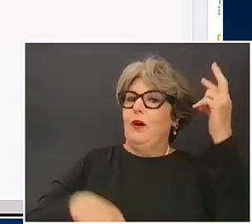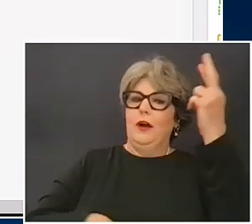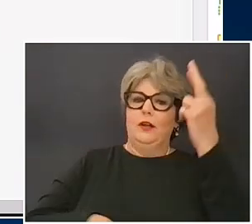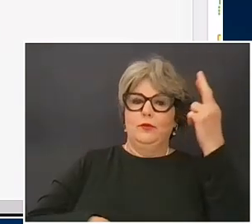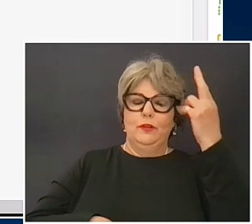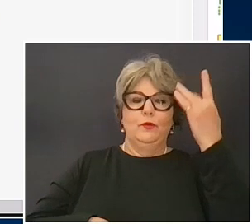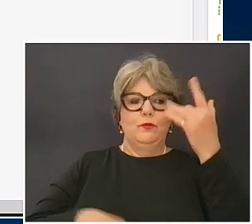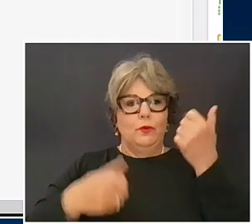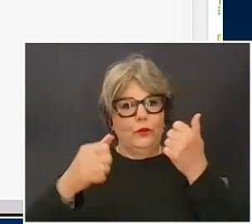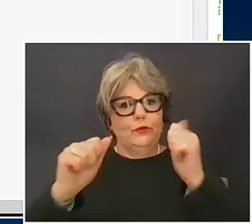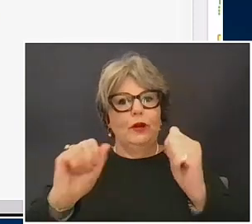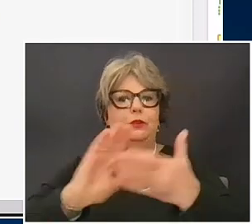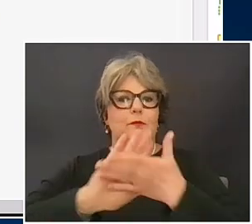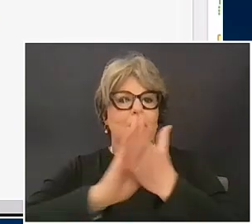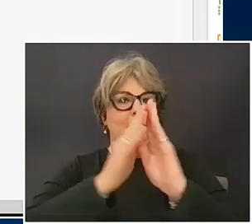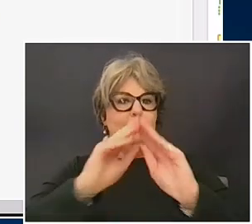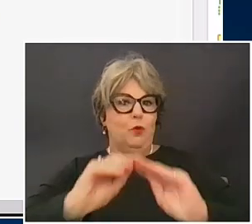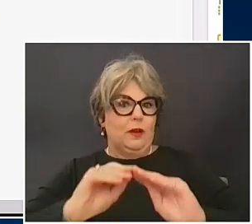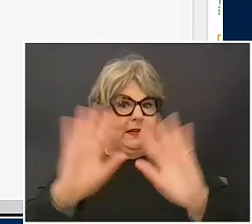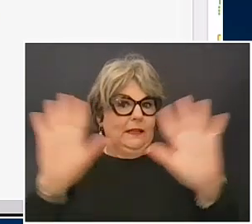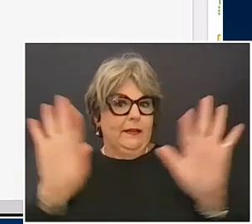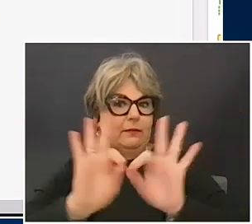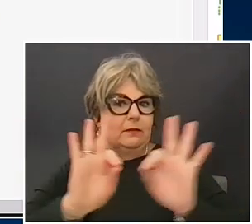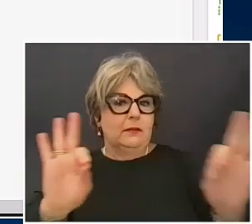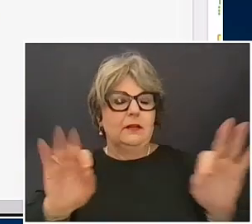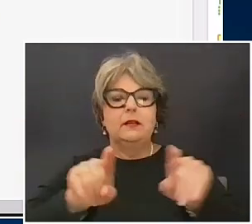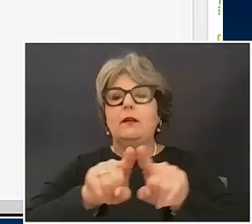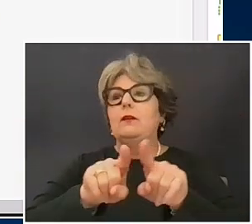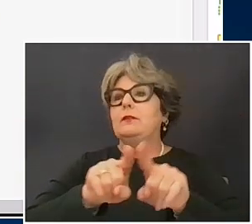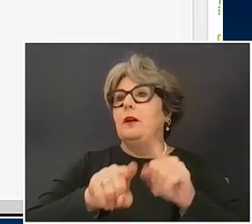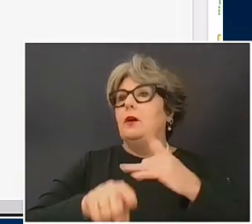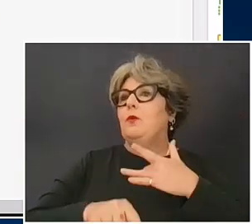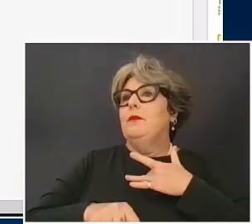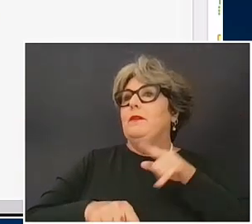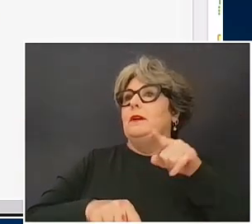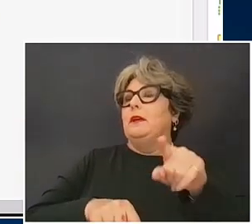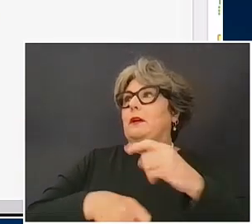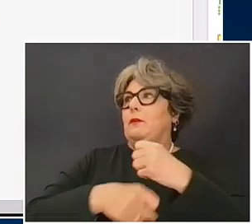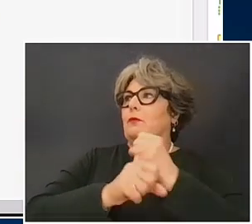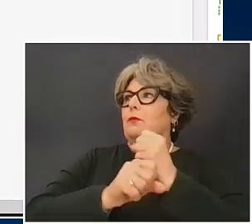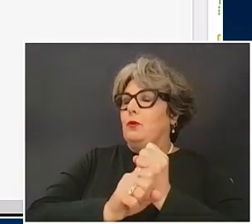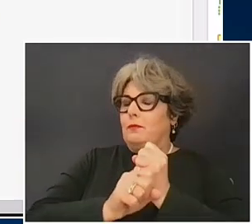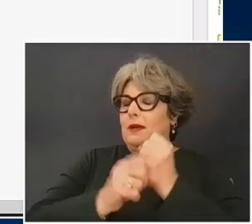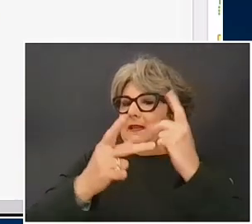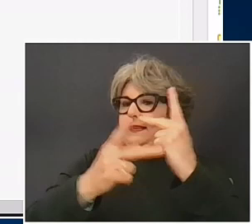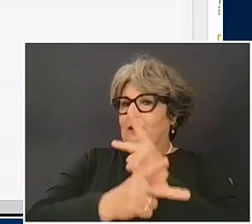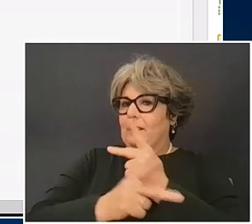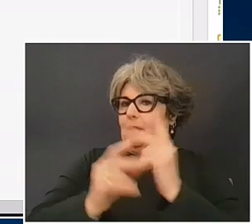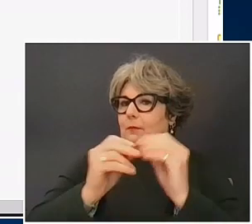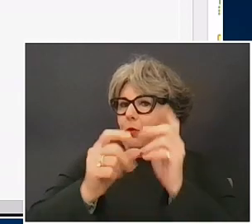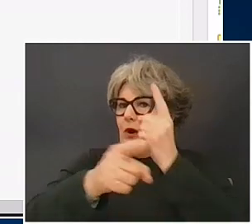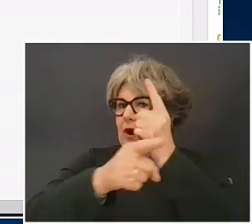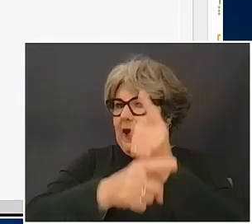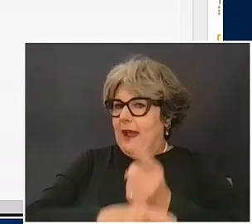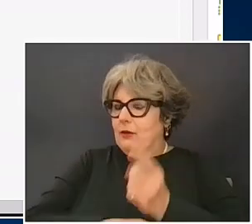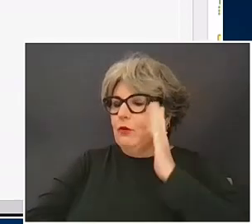make this clearer. And we also believe, as I mentioned, that this will make calculations much more accurate in cases where schools were